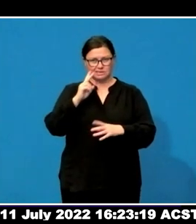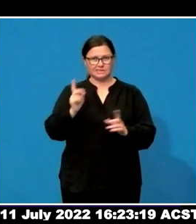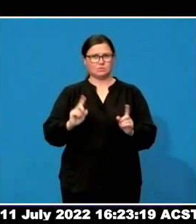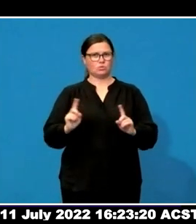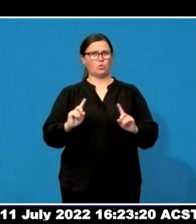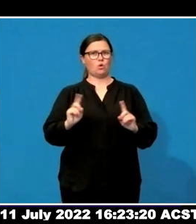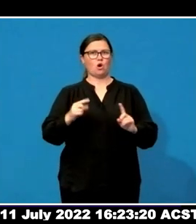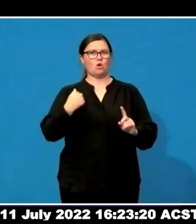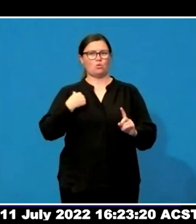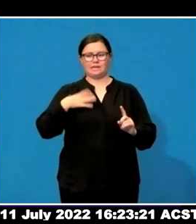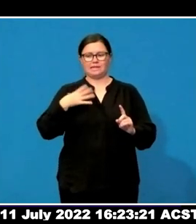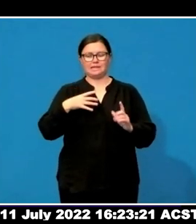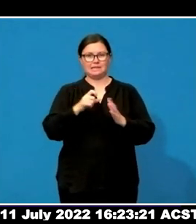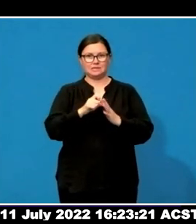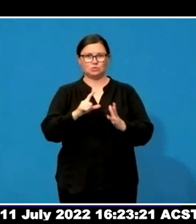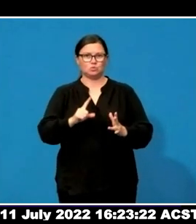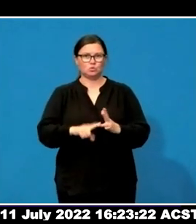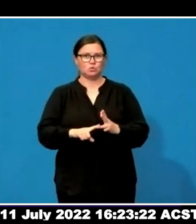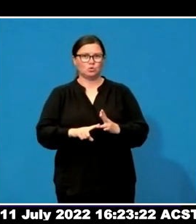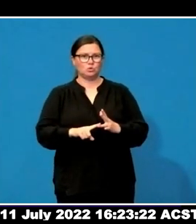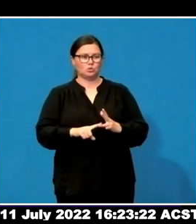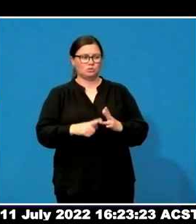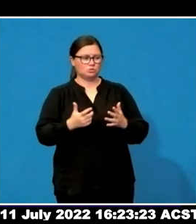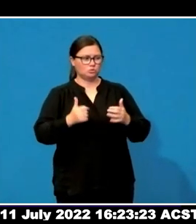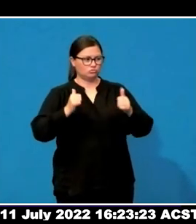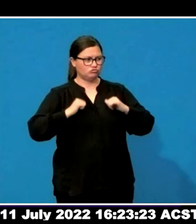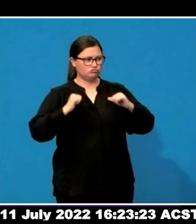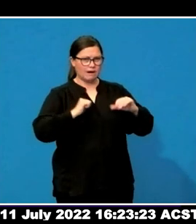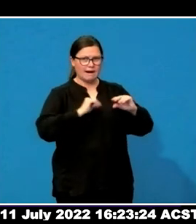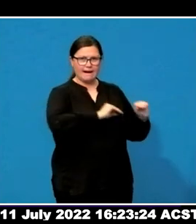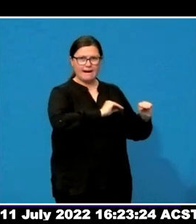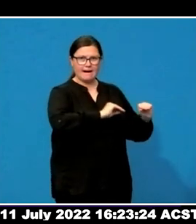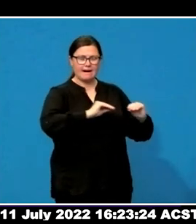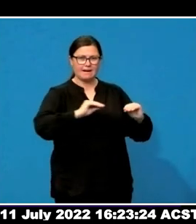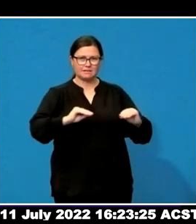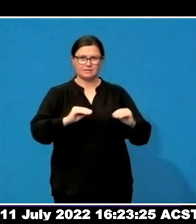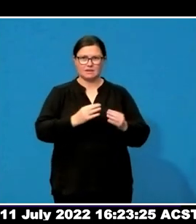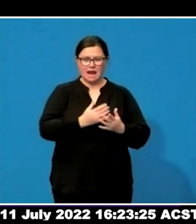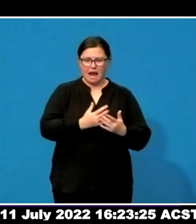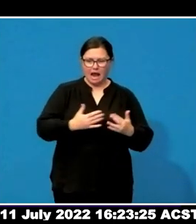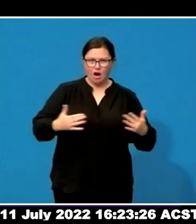organisation like the NDIA to communicate effectively with those people.